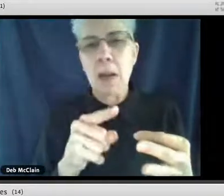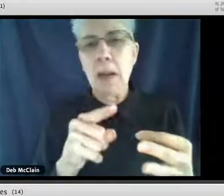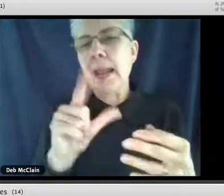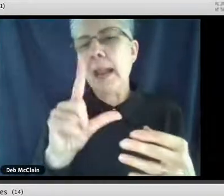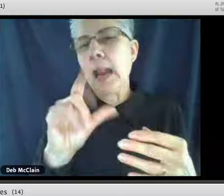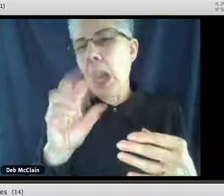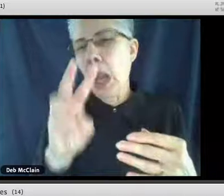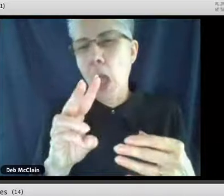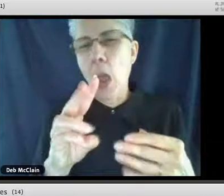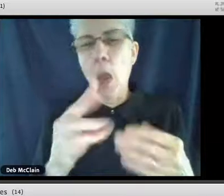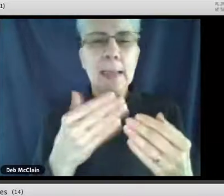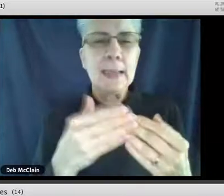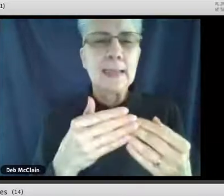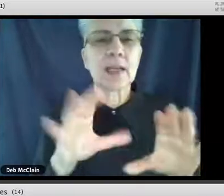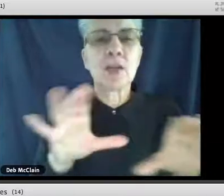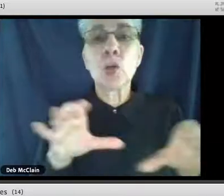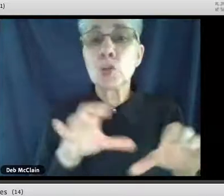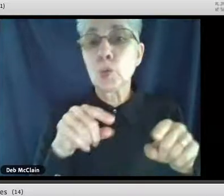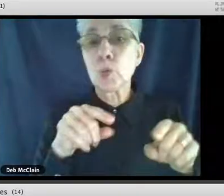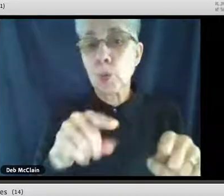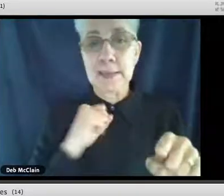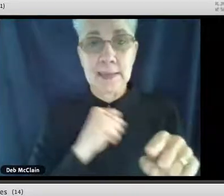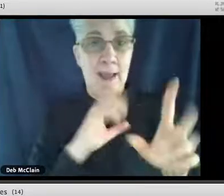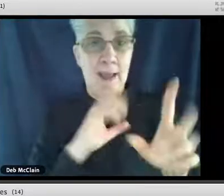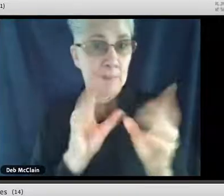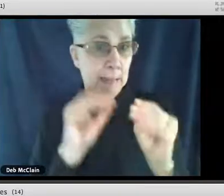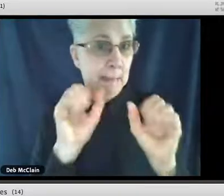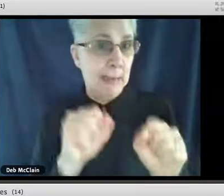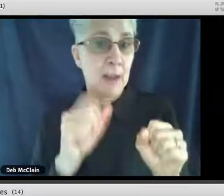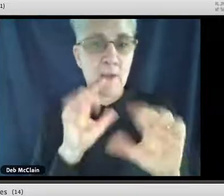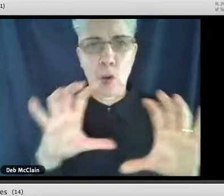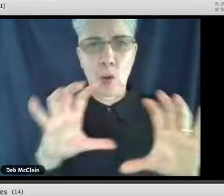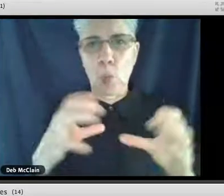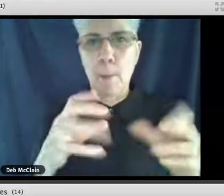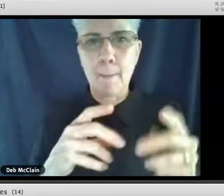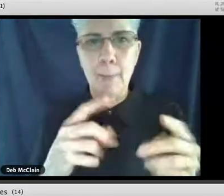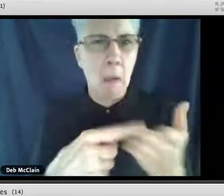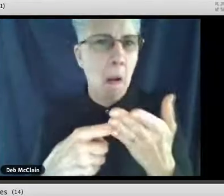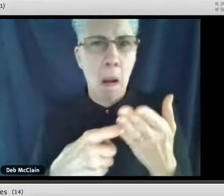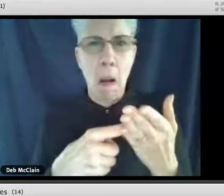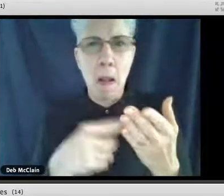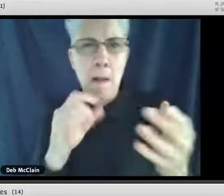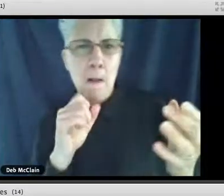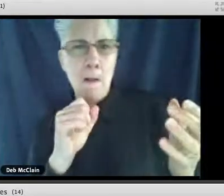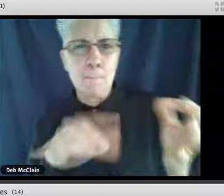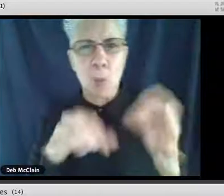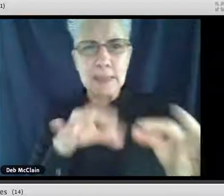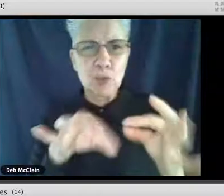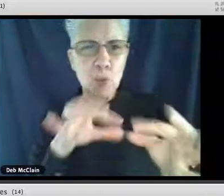in a staff meeting or something like that. If you had a group of people, and you were brainstorming in-person, you could do that.